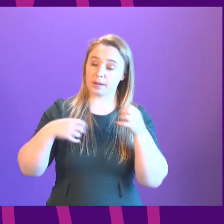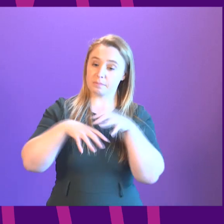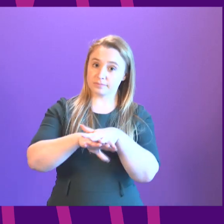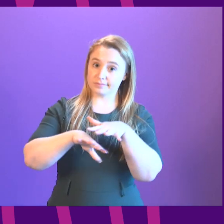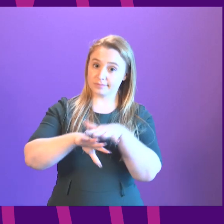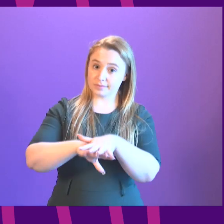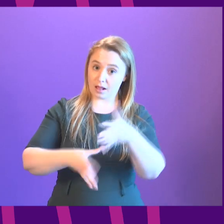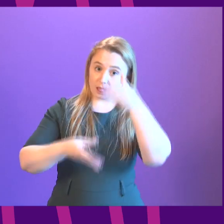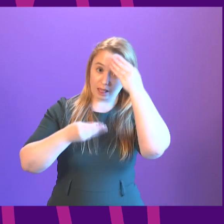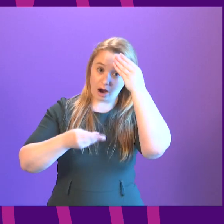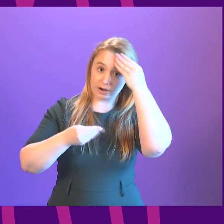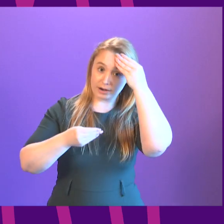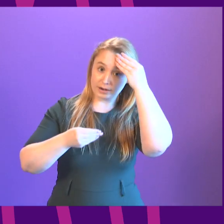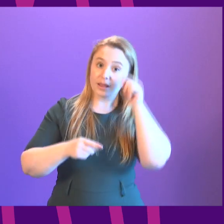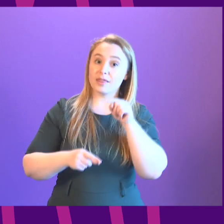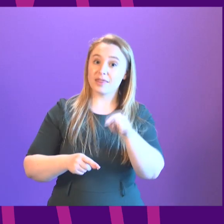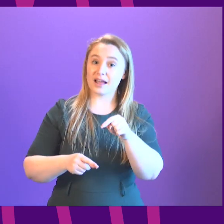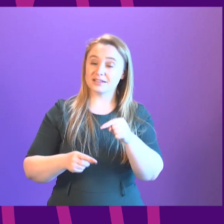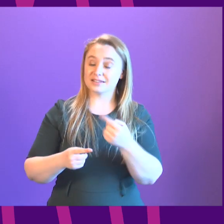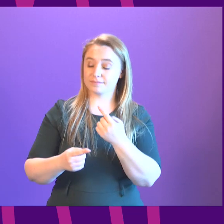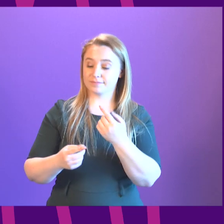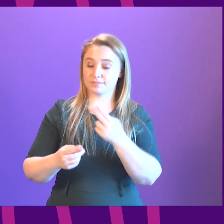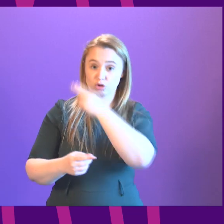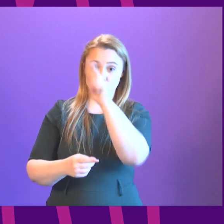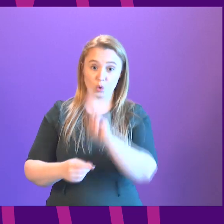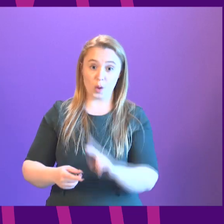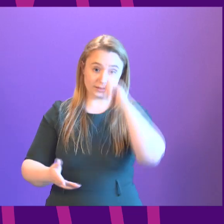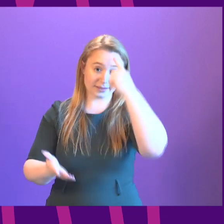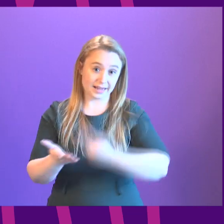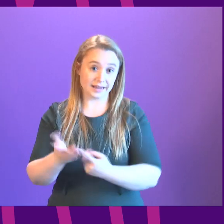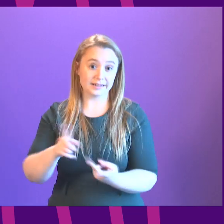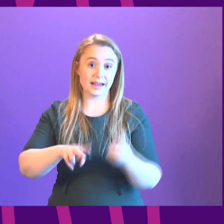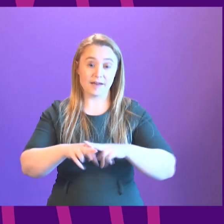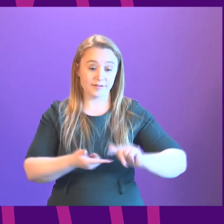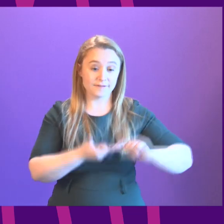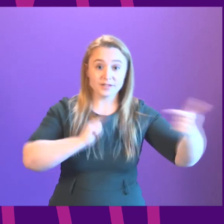always been an option on a school-by-school basis if it is required, and that will continue